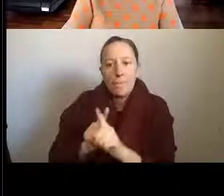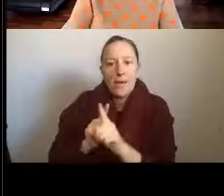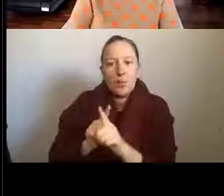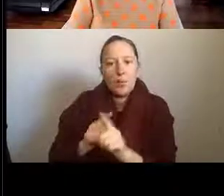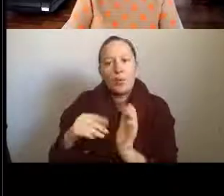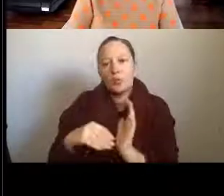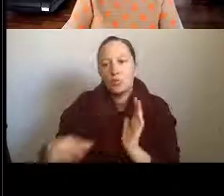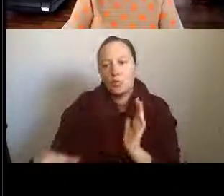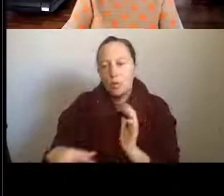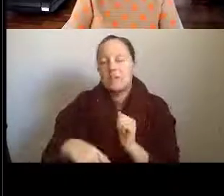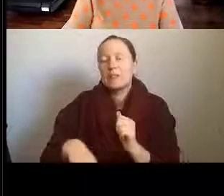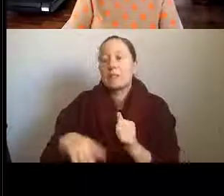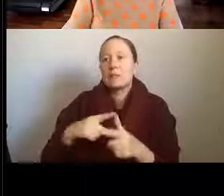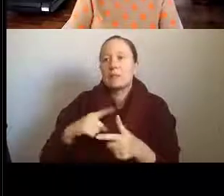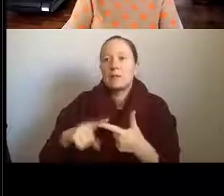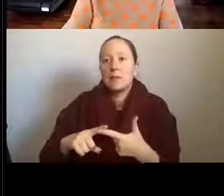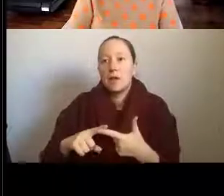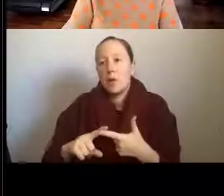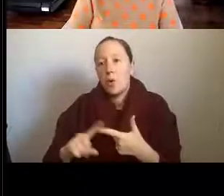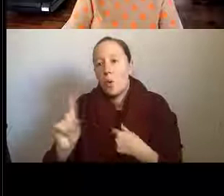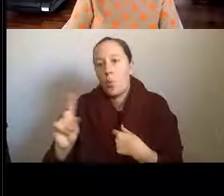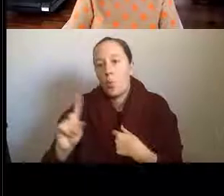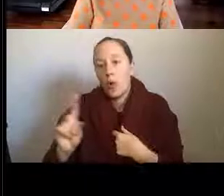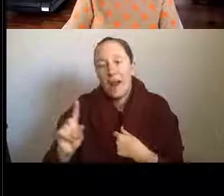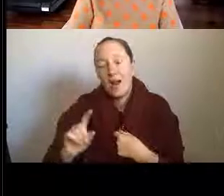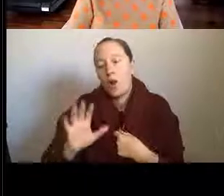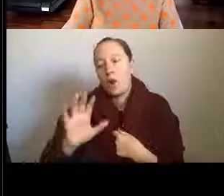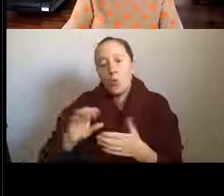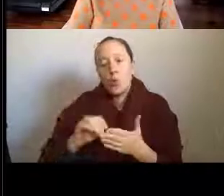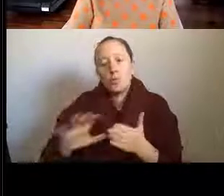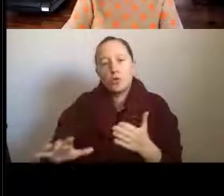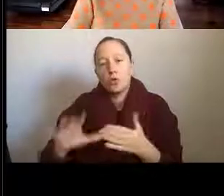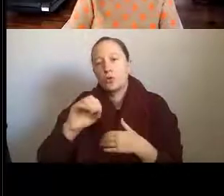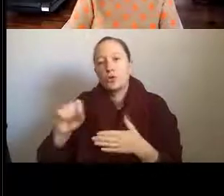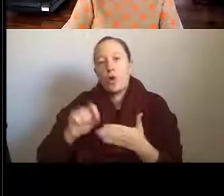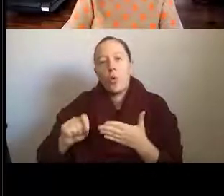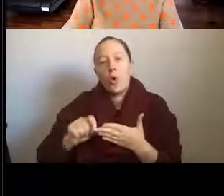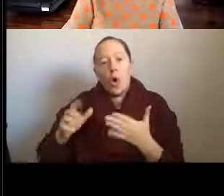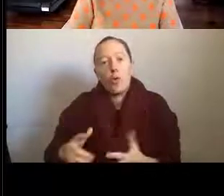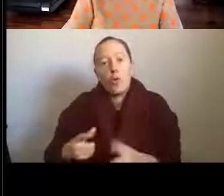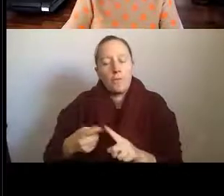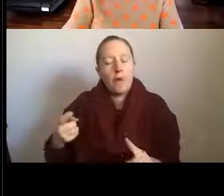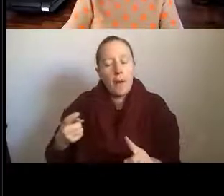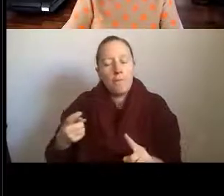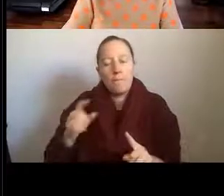where they've been coauthors on papers from your lab. You can also talk about how you'll go